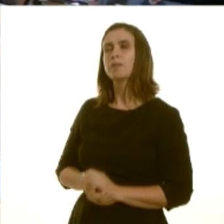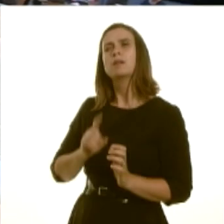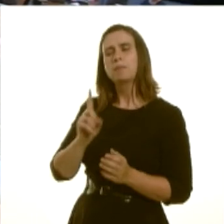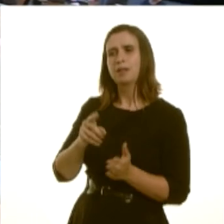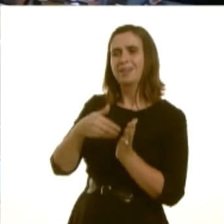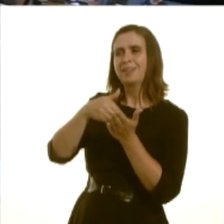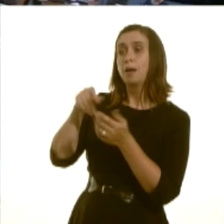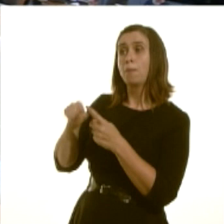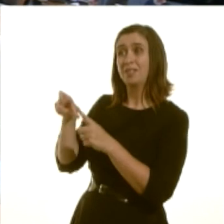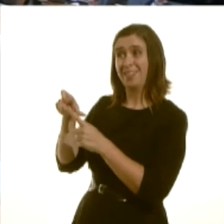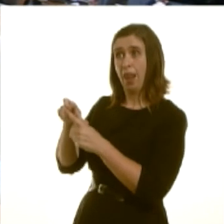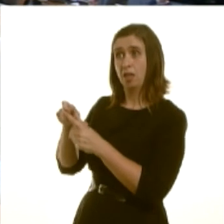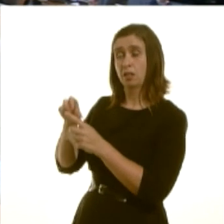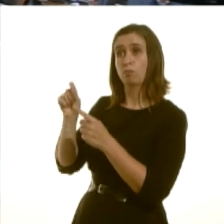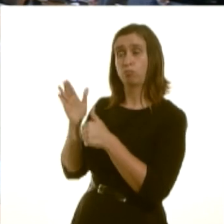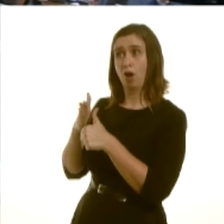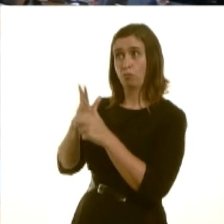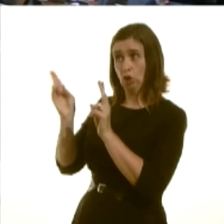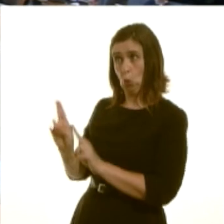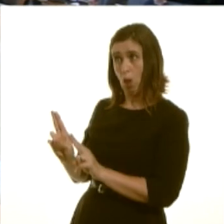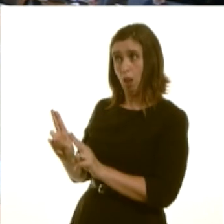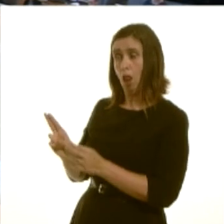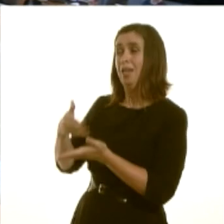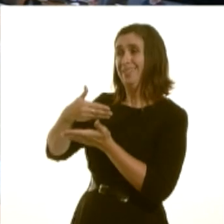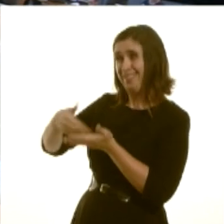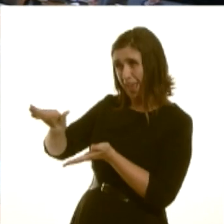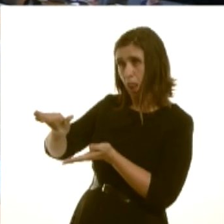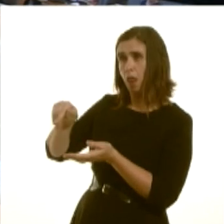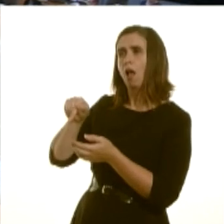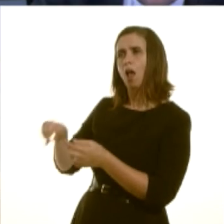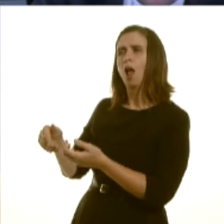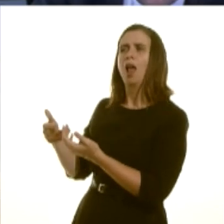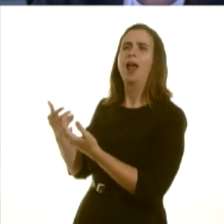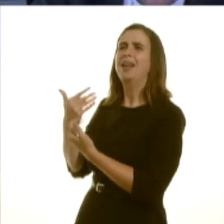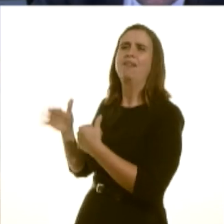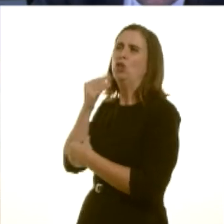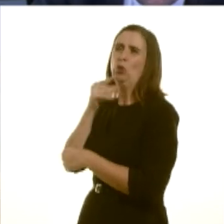in Pontarddulais Primary School is a sell-off of surplus land. The problem is that in the